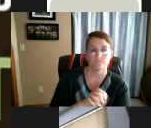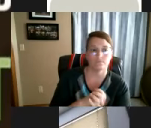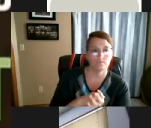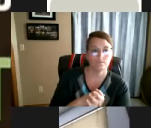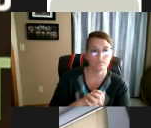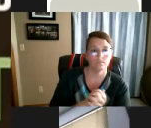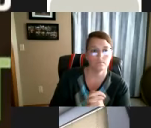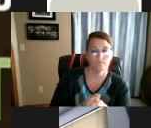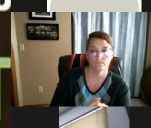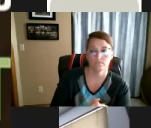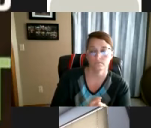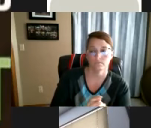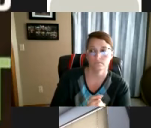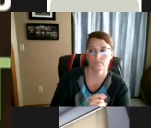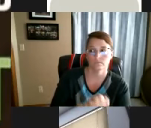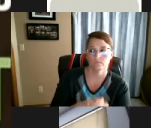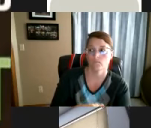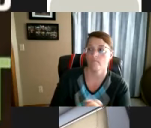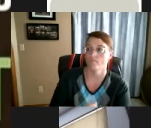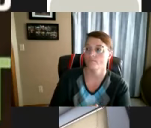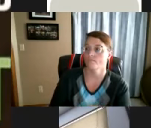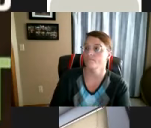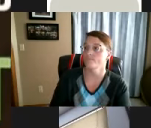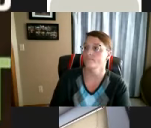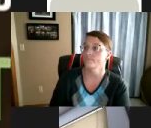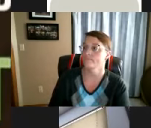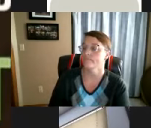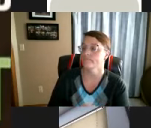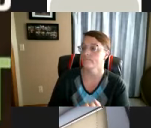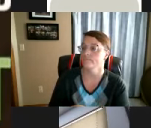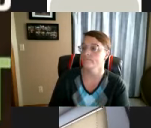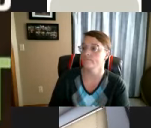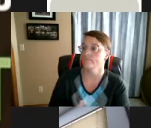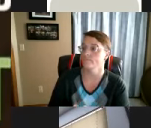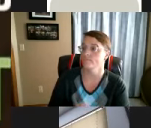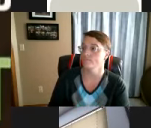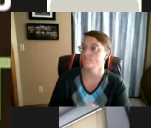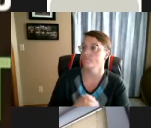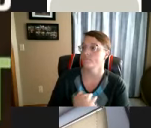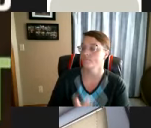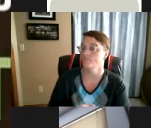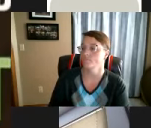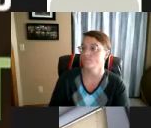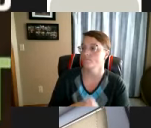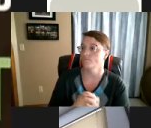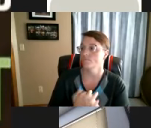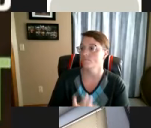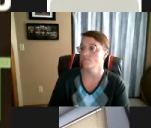or impairments that nee, we may have that are classified as a disability or defined